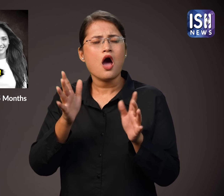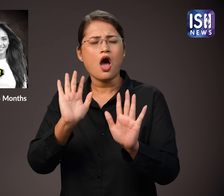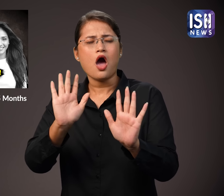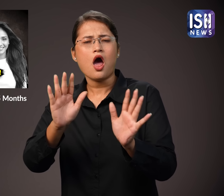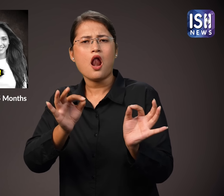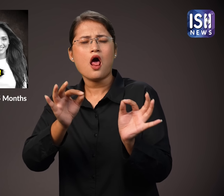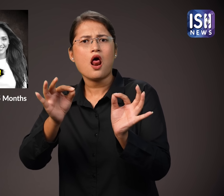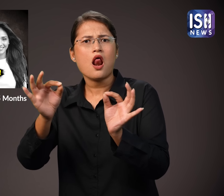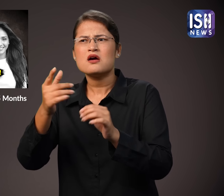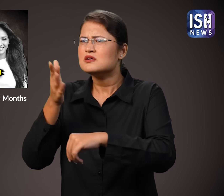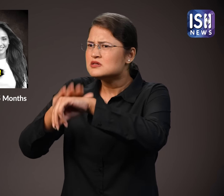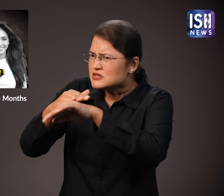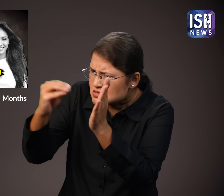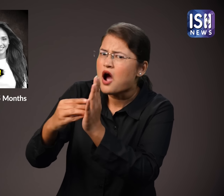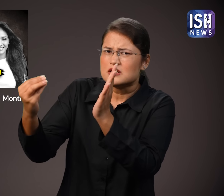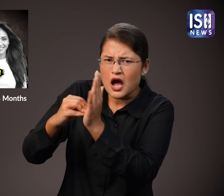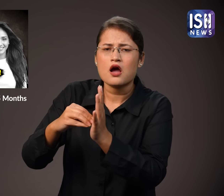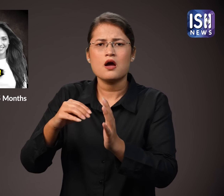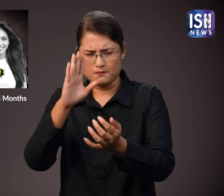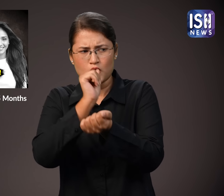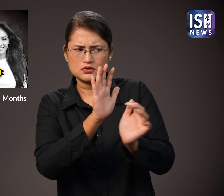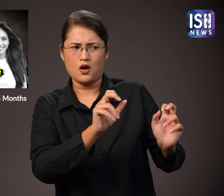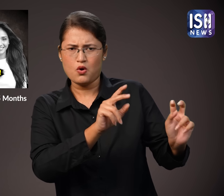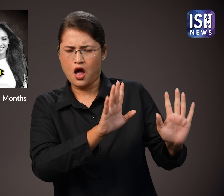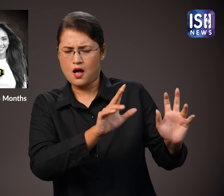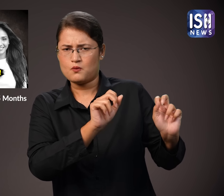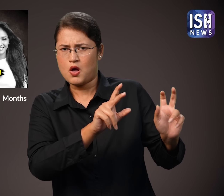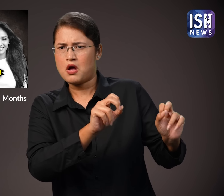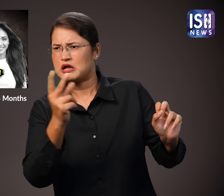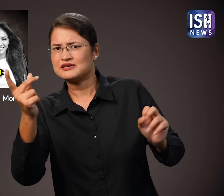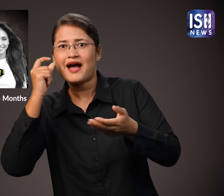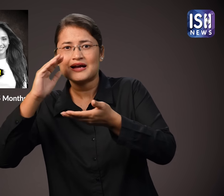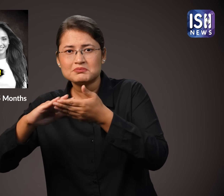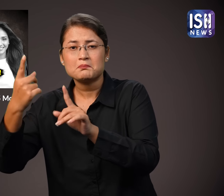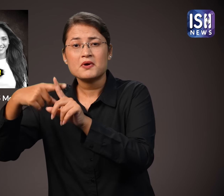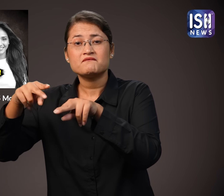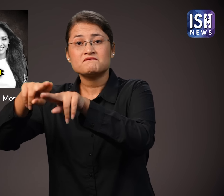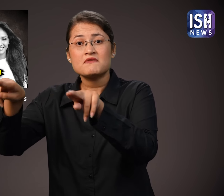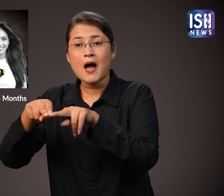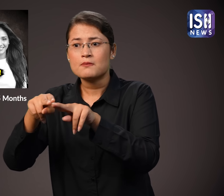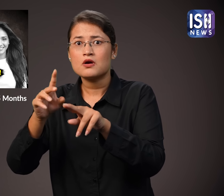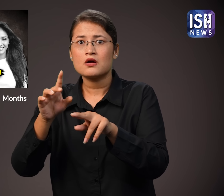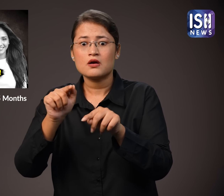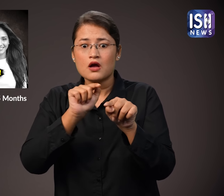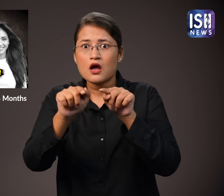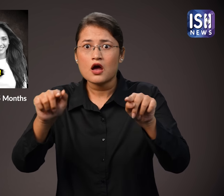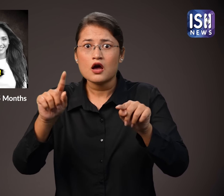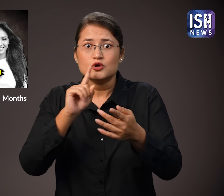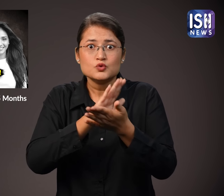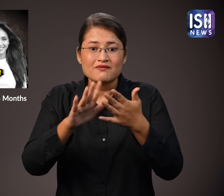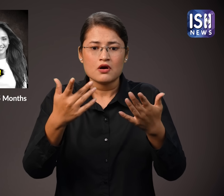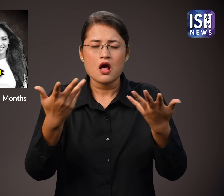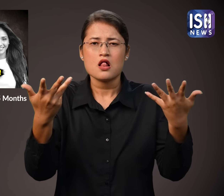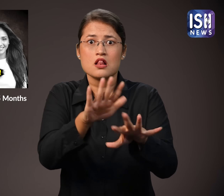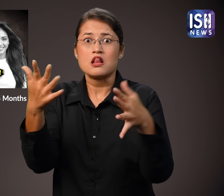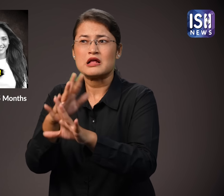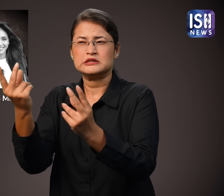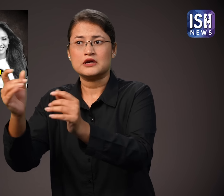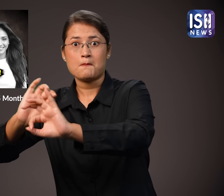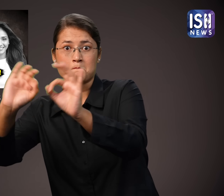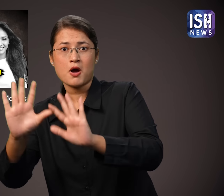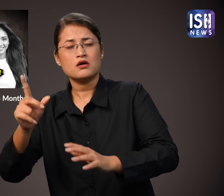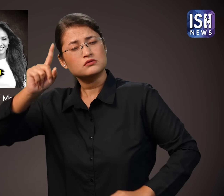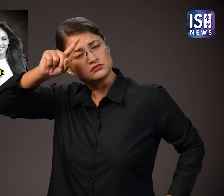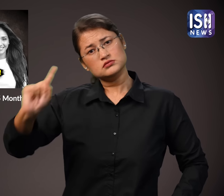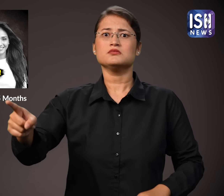Relatives alleged this delay may have given the accused side time to “manage” the situation and influence evidence.